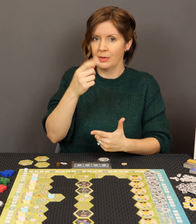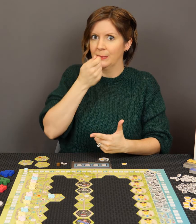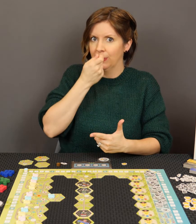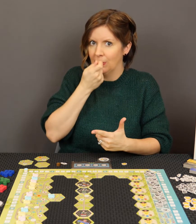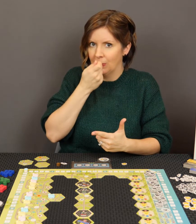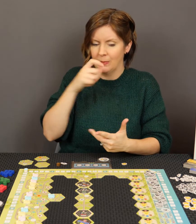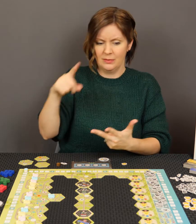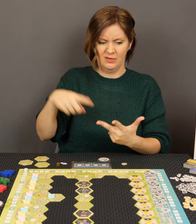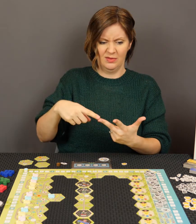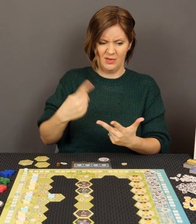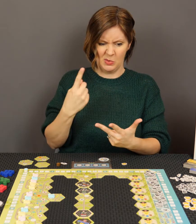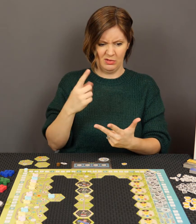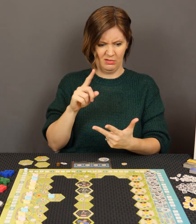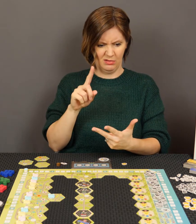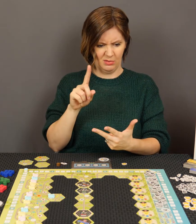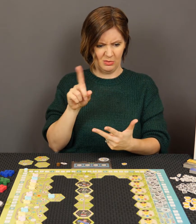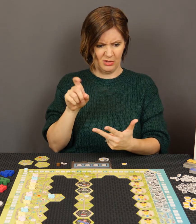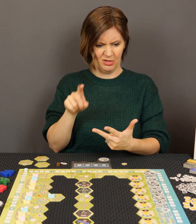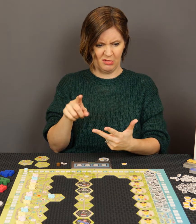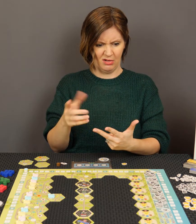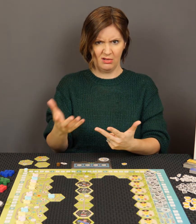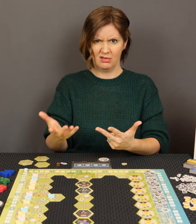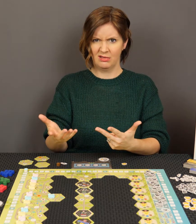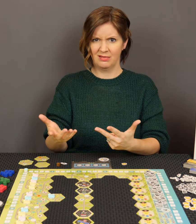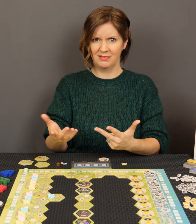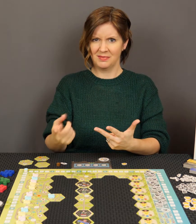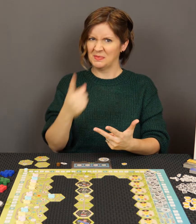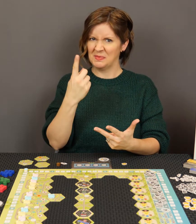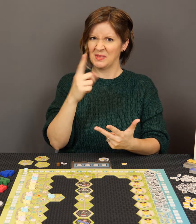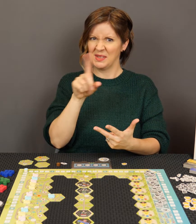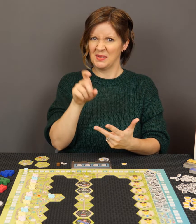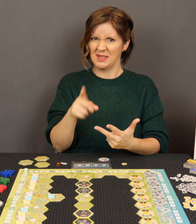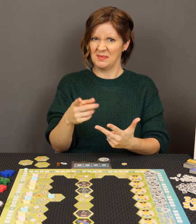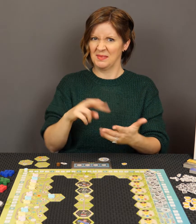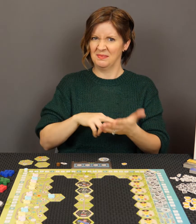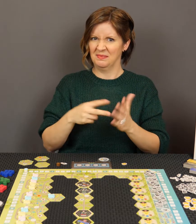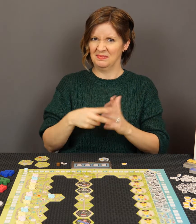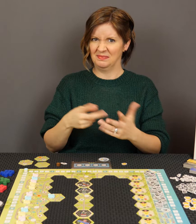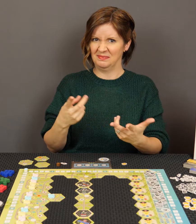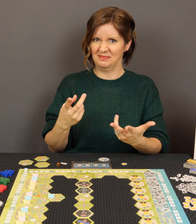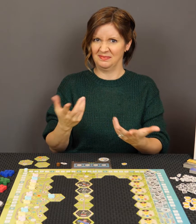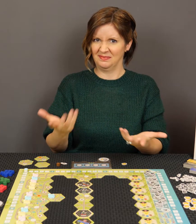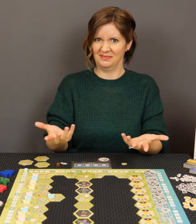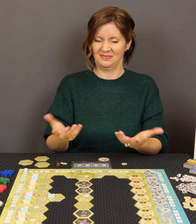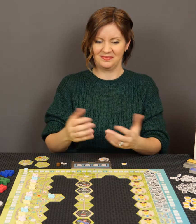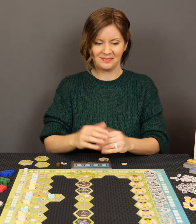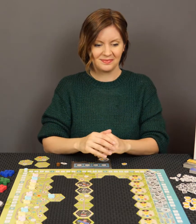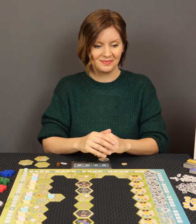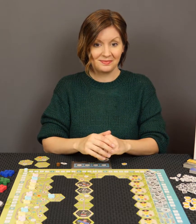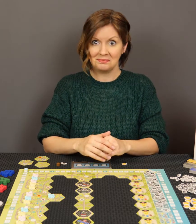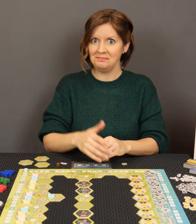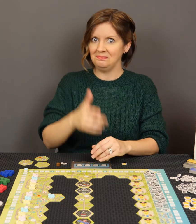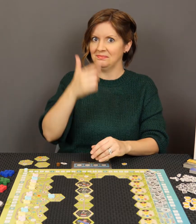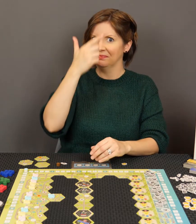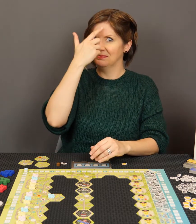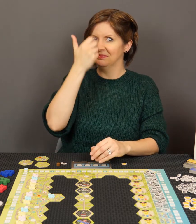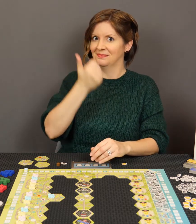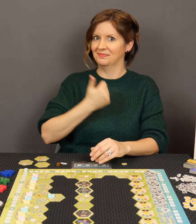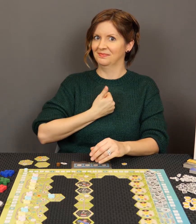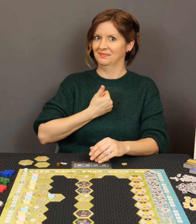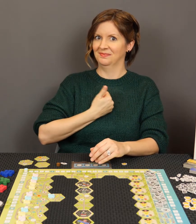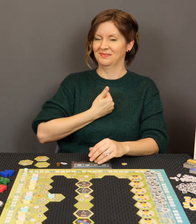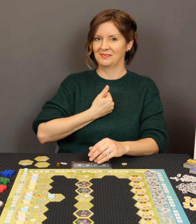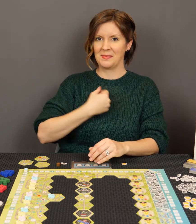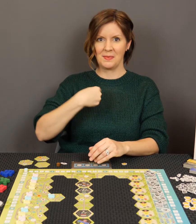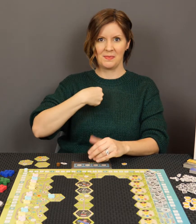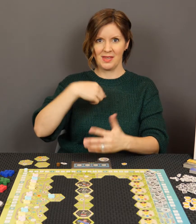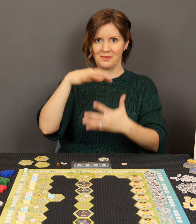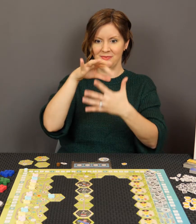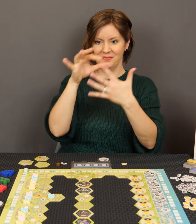1 whistle, and 1 question mark… so the question mark means that it is your choice.